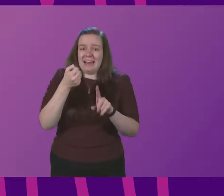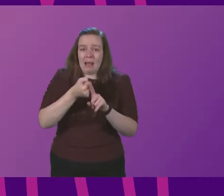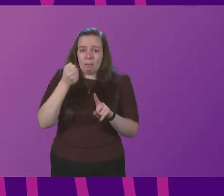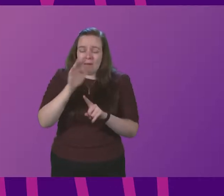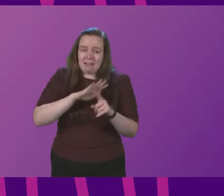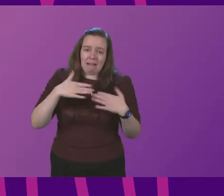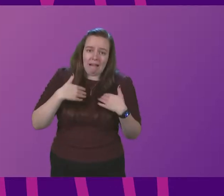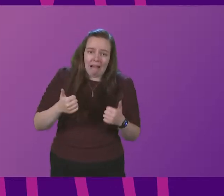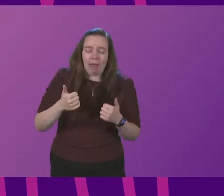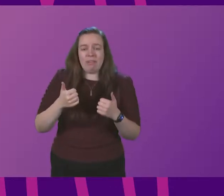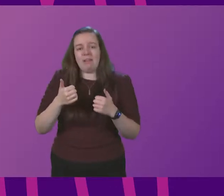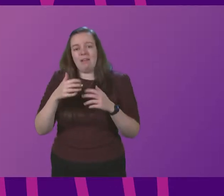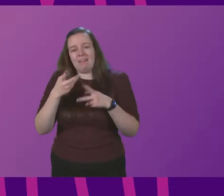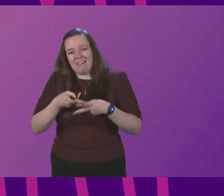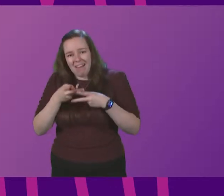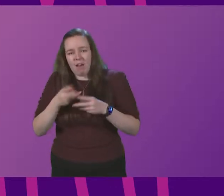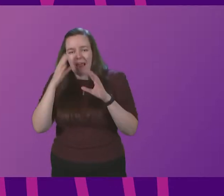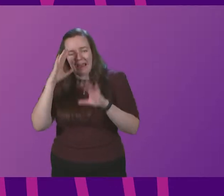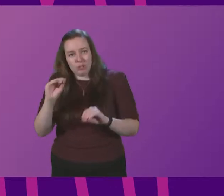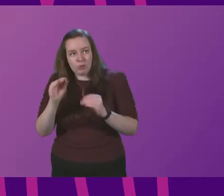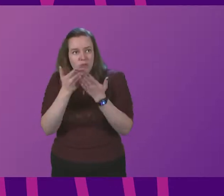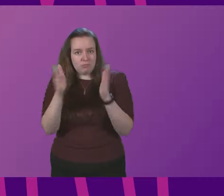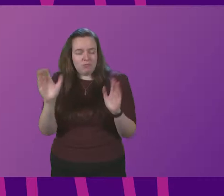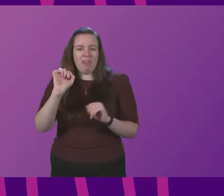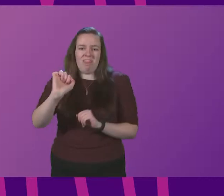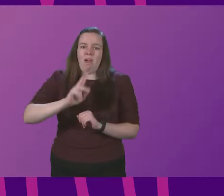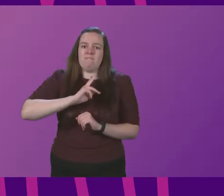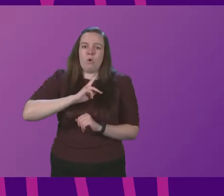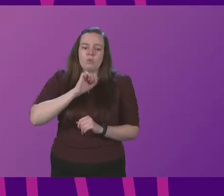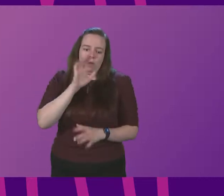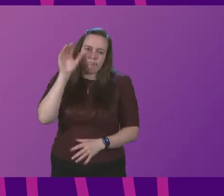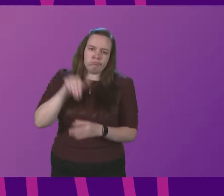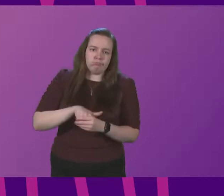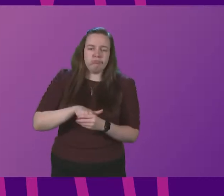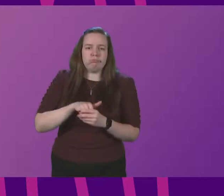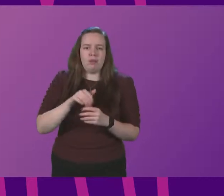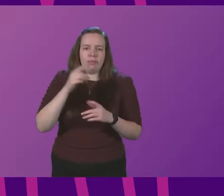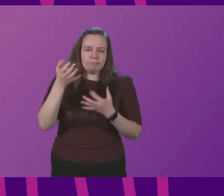education and the wider community will be at the root of the inquiry? I impress on the Deputy First